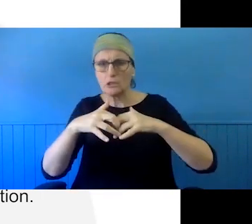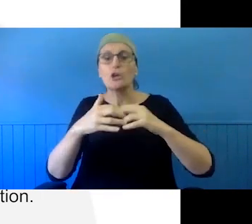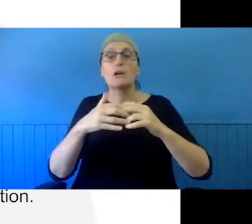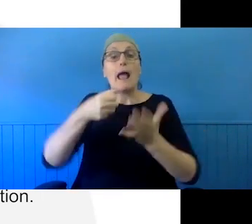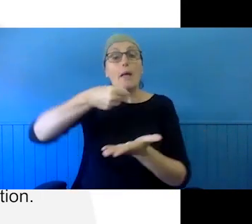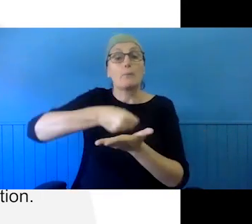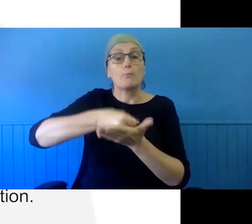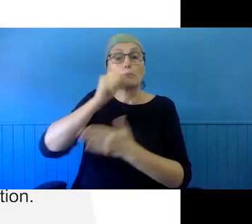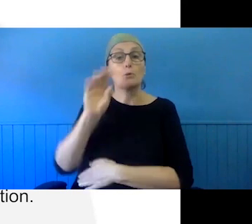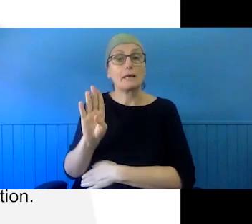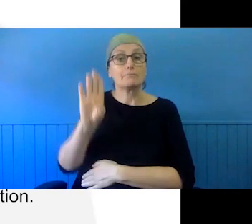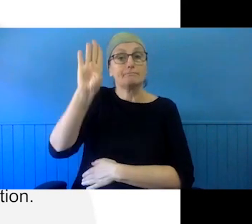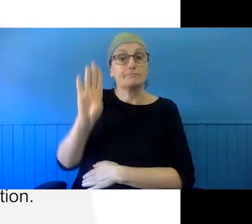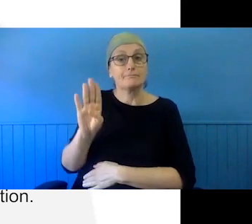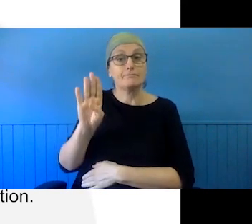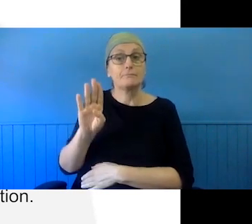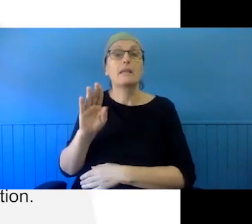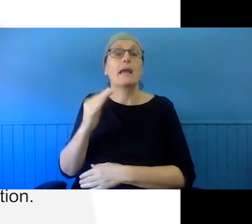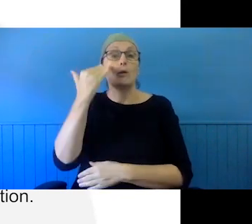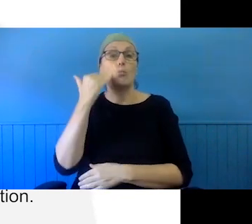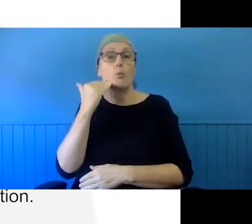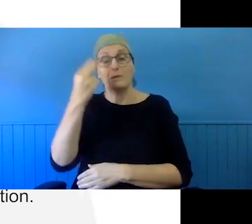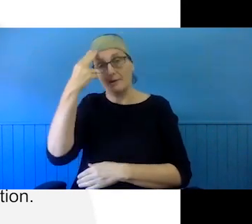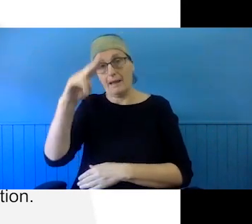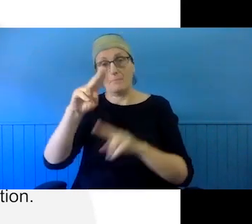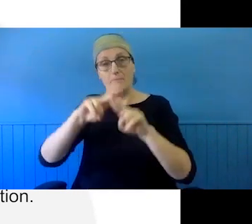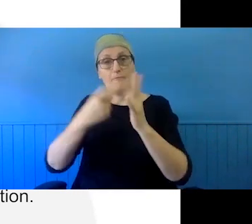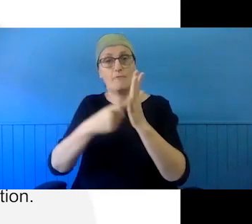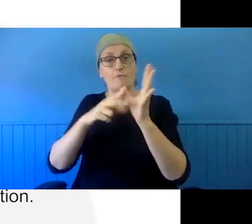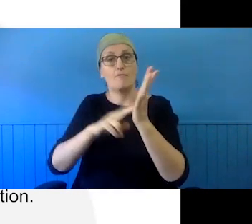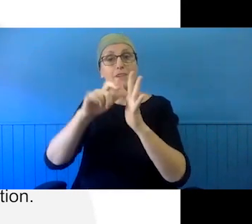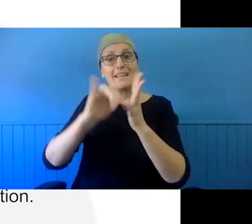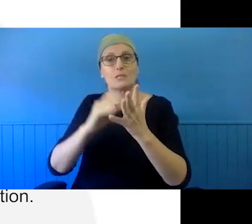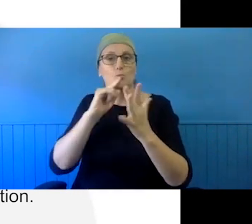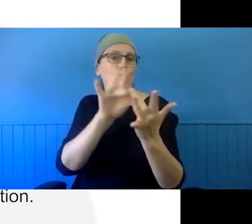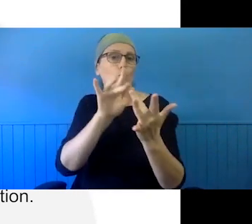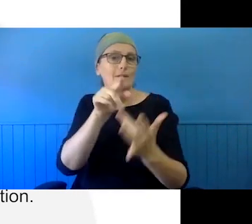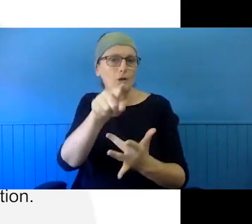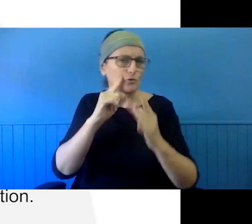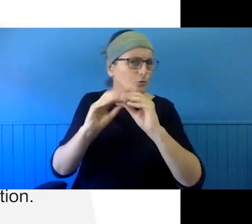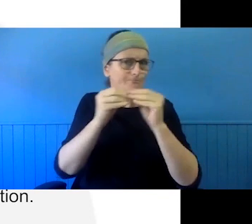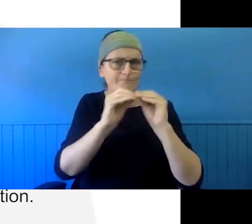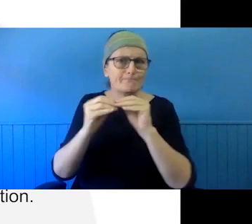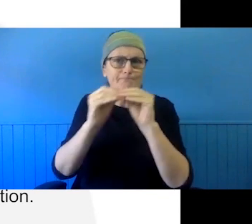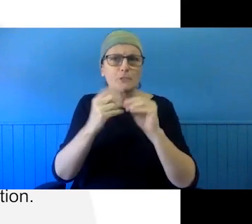will be in touch to sort it out. Before we start, I wanted to share a couple of opportunities and resources that we have available for